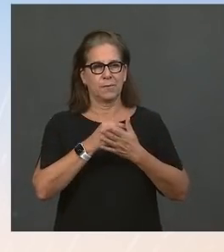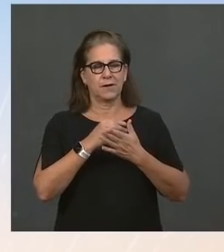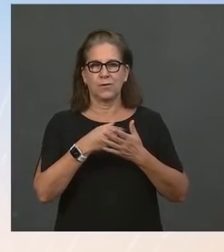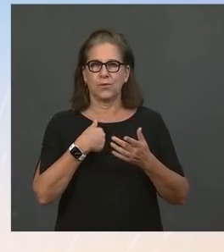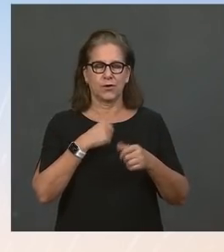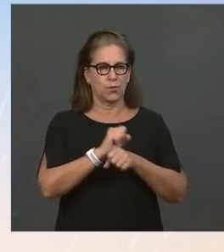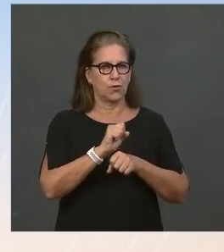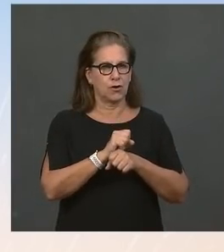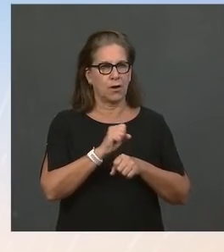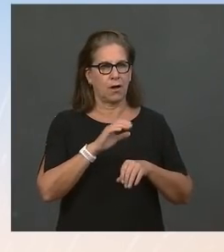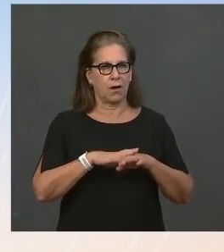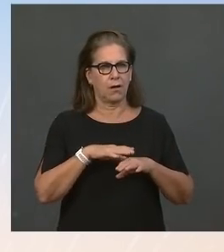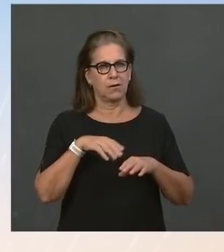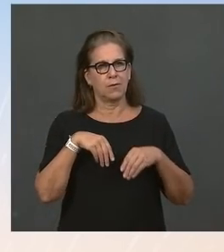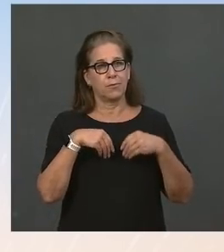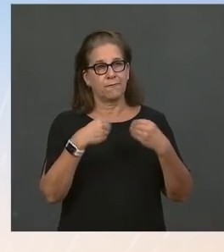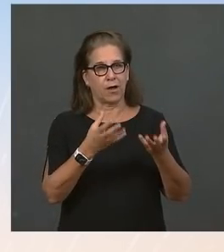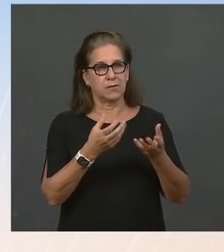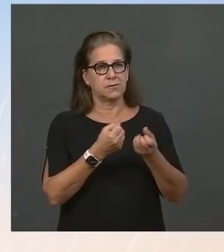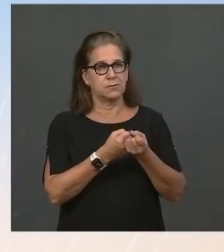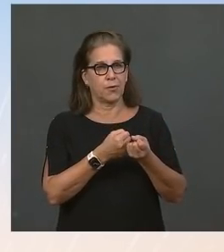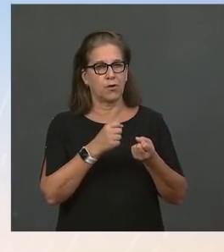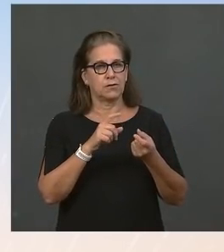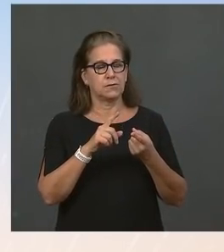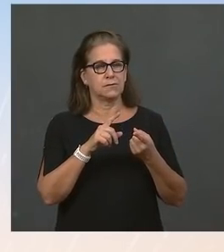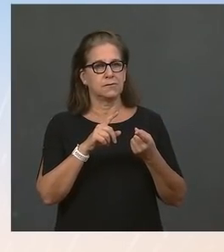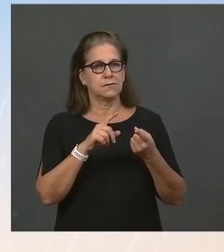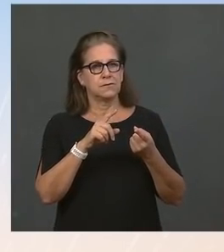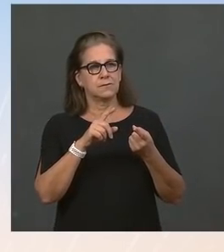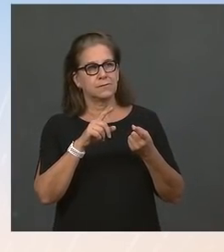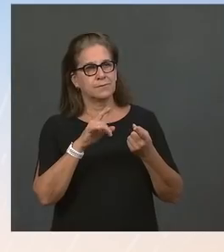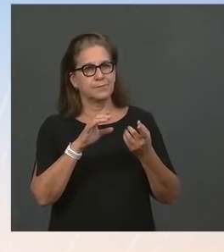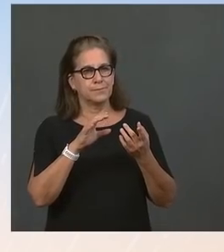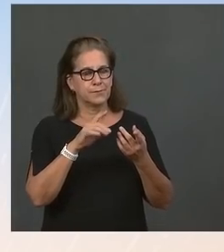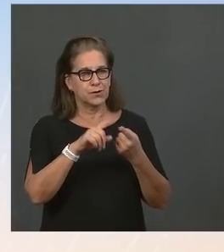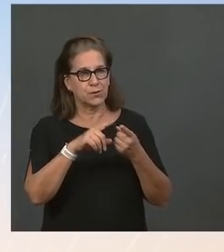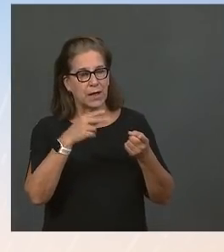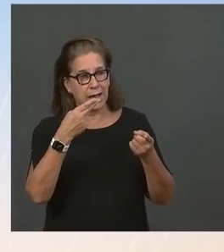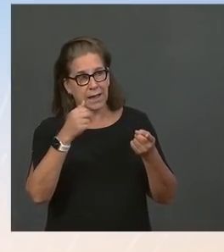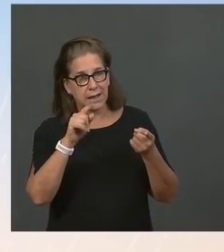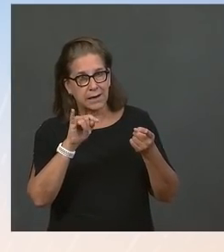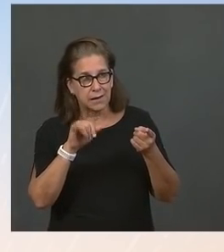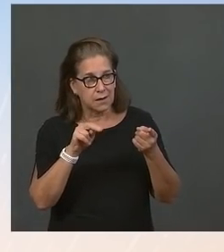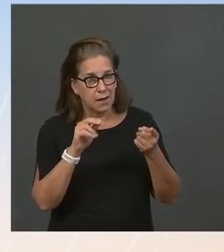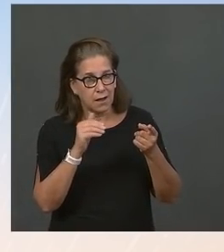to work with officials on the ground, to work through our embassy to certainly address the underlying conditions